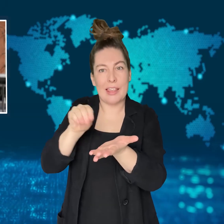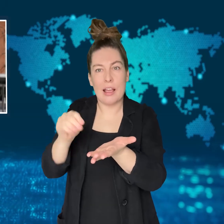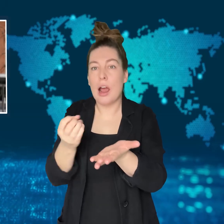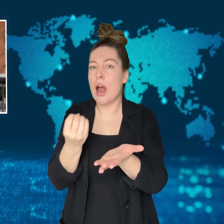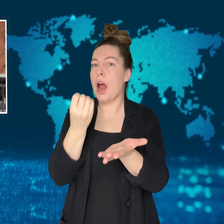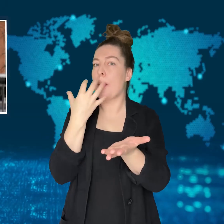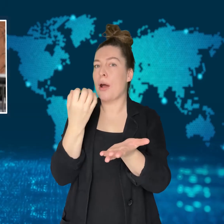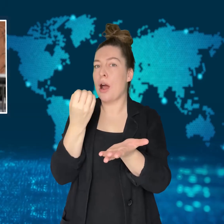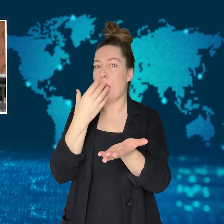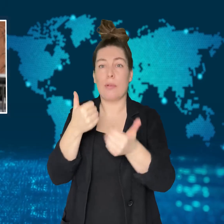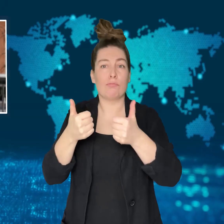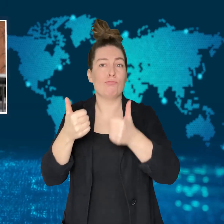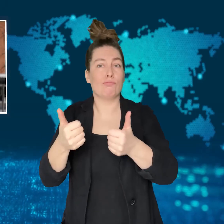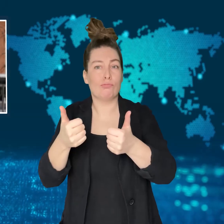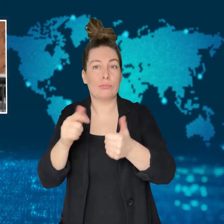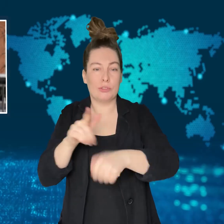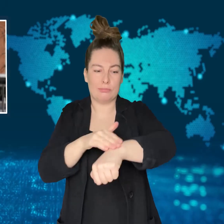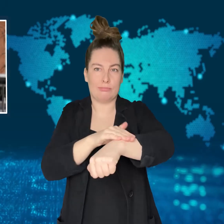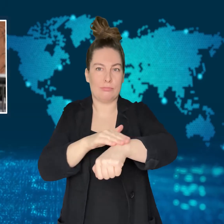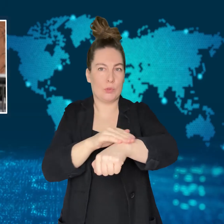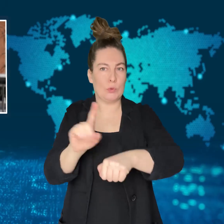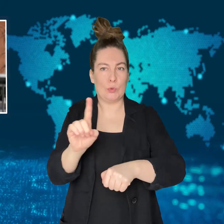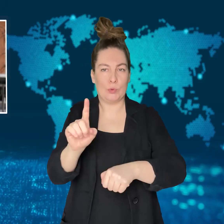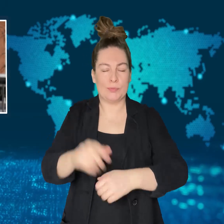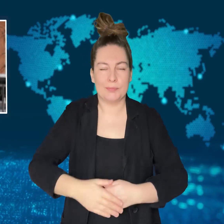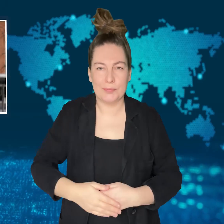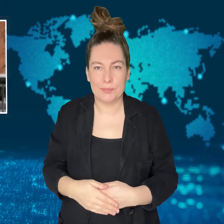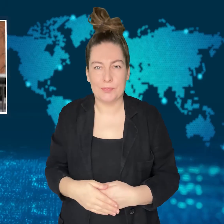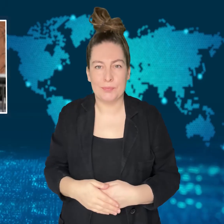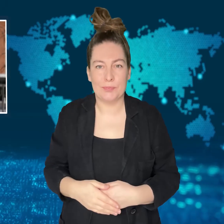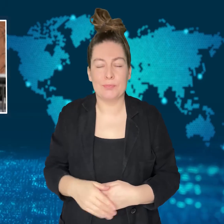Although the FDA said the Red 3 must not be allowed